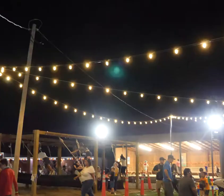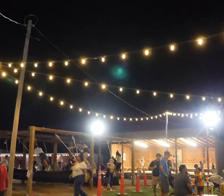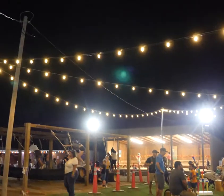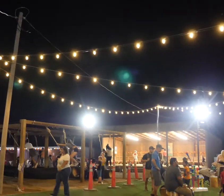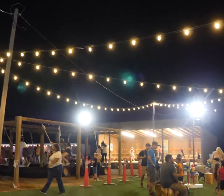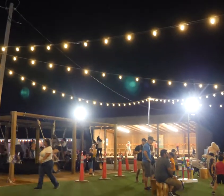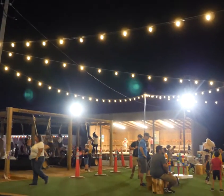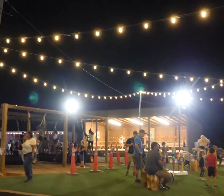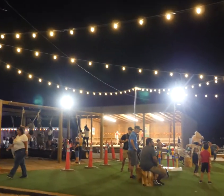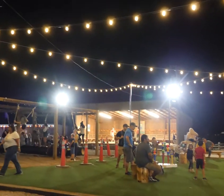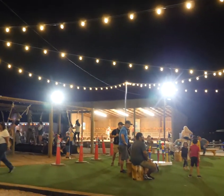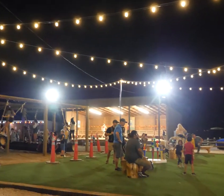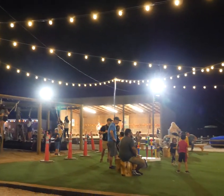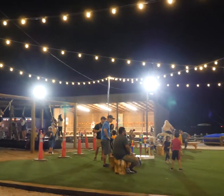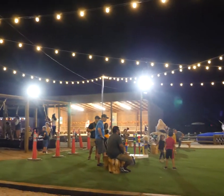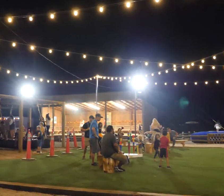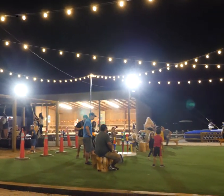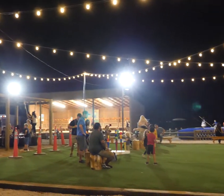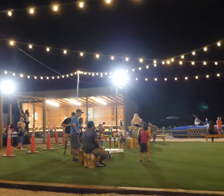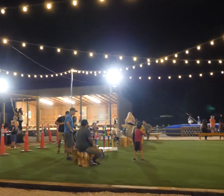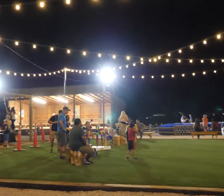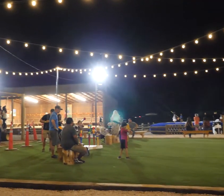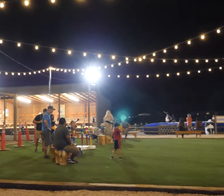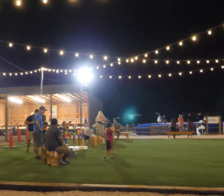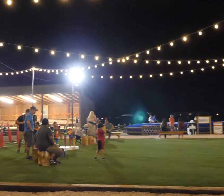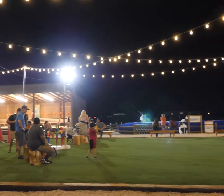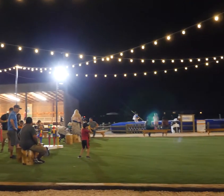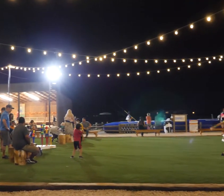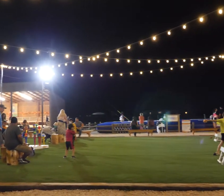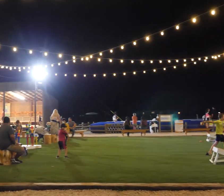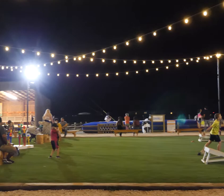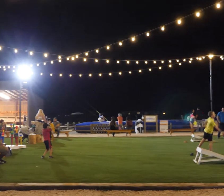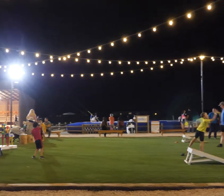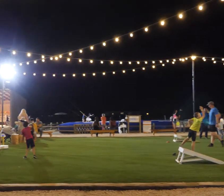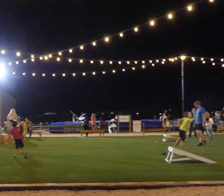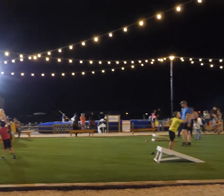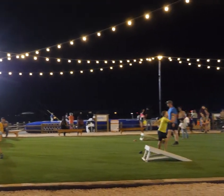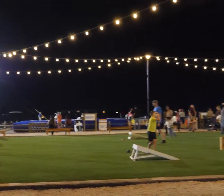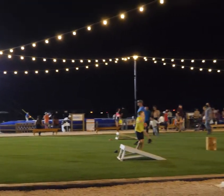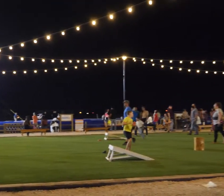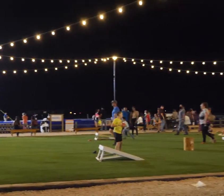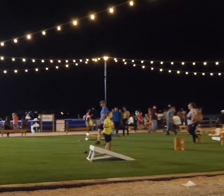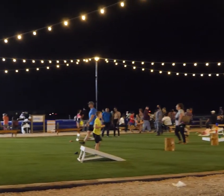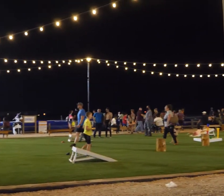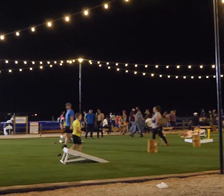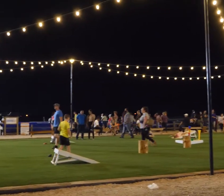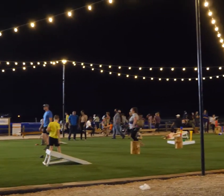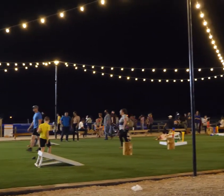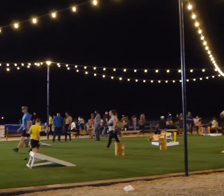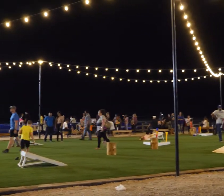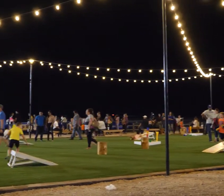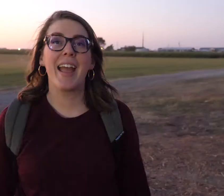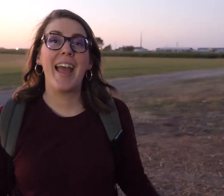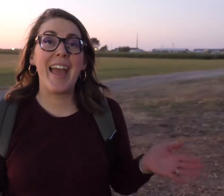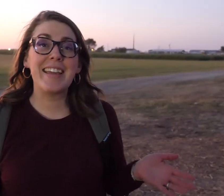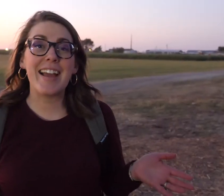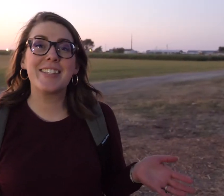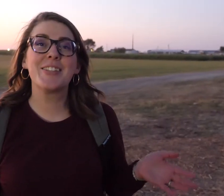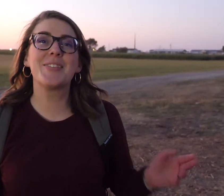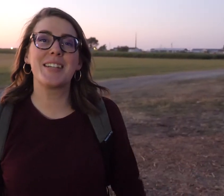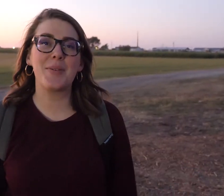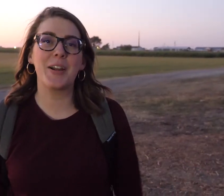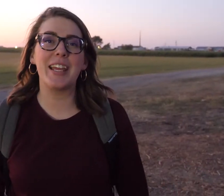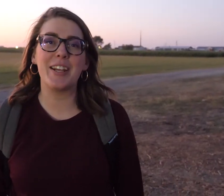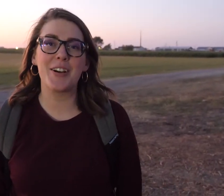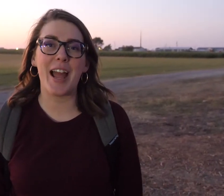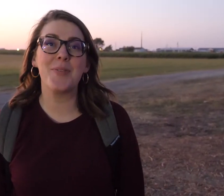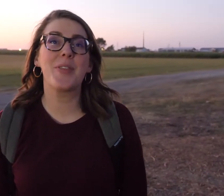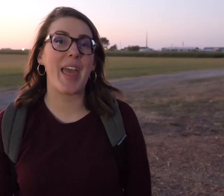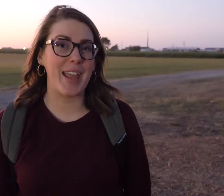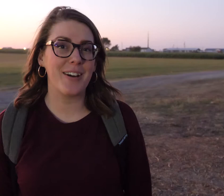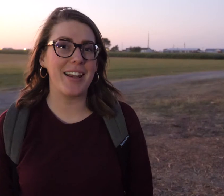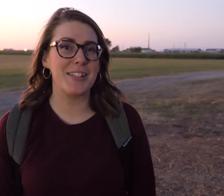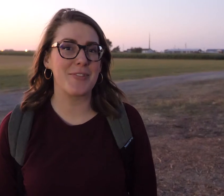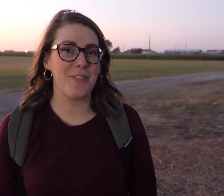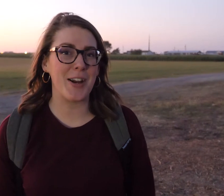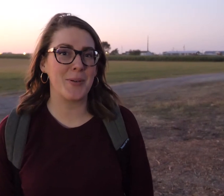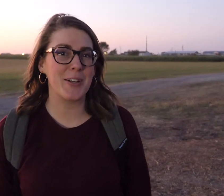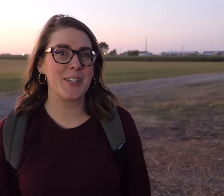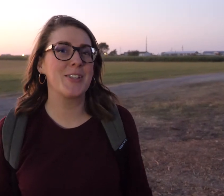Hey guys, so tonight we're going to end our night with a hayride and some fireworks, so